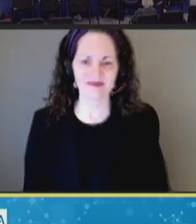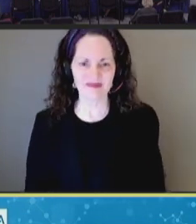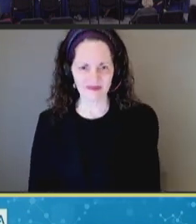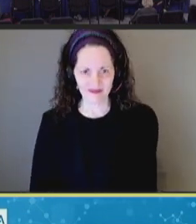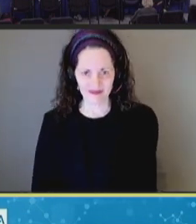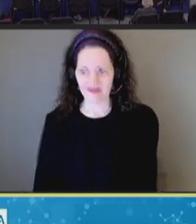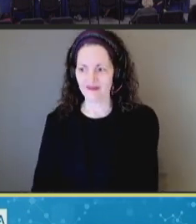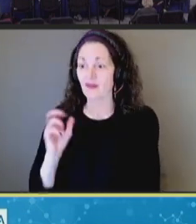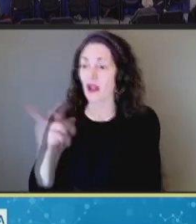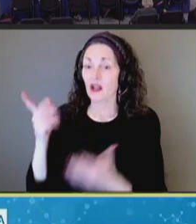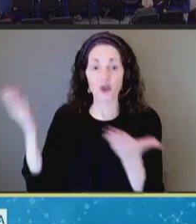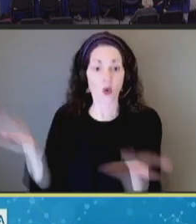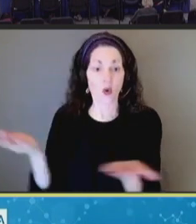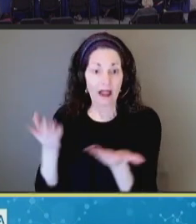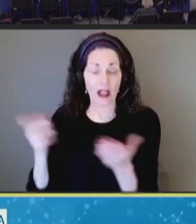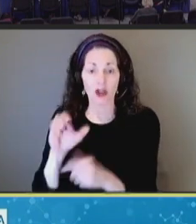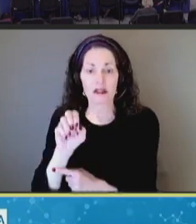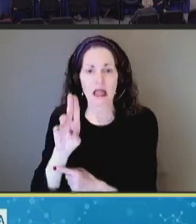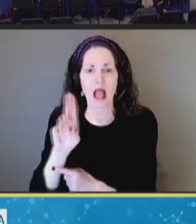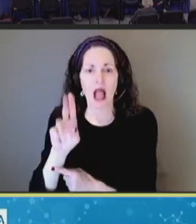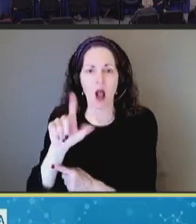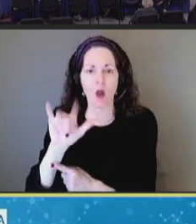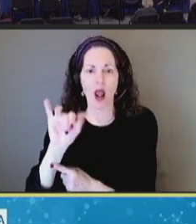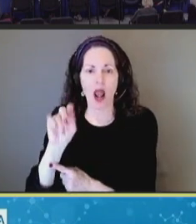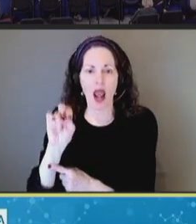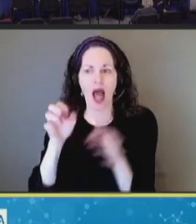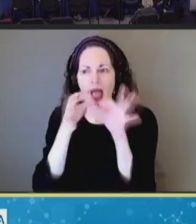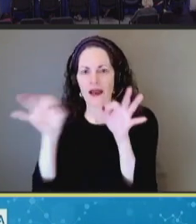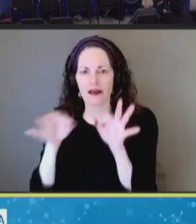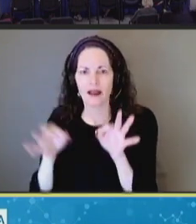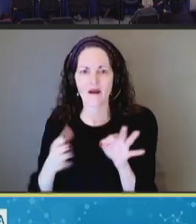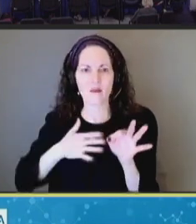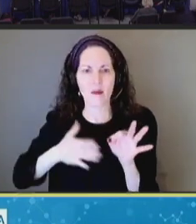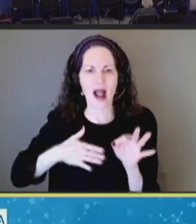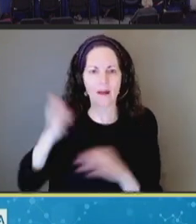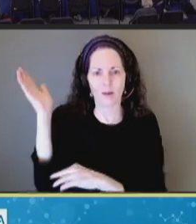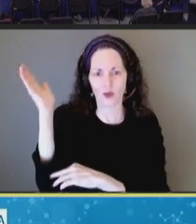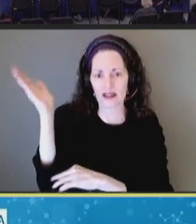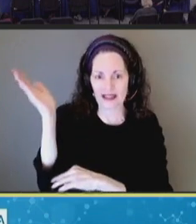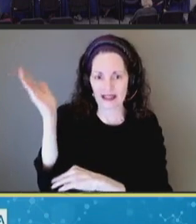So, here's an outline of the presentation. I'm going to talk a little bit about the CBER